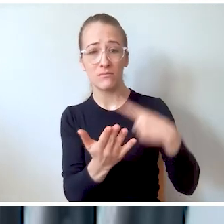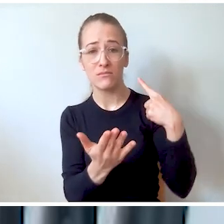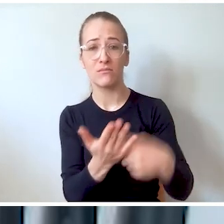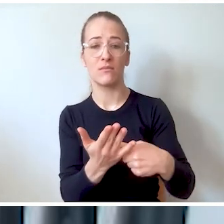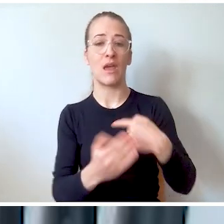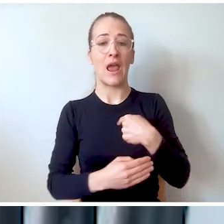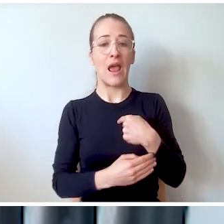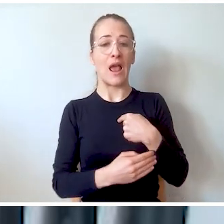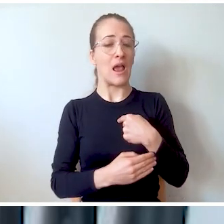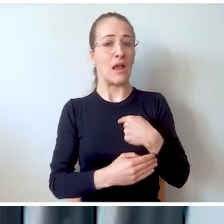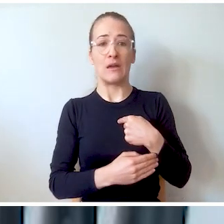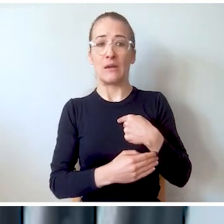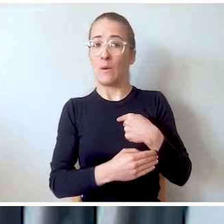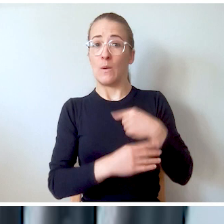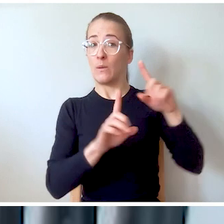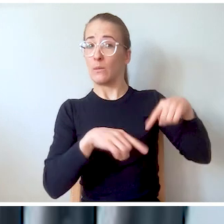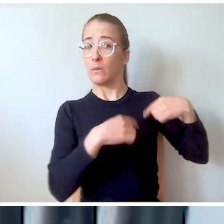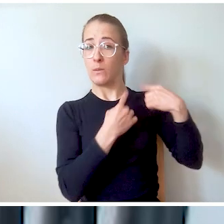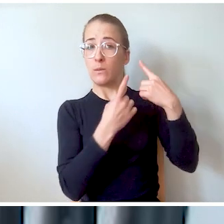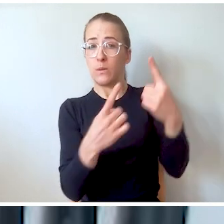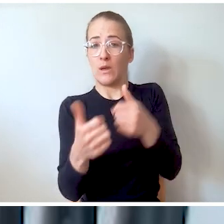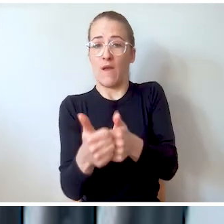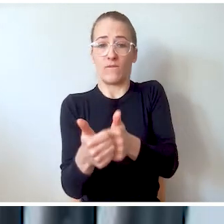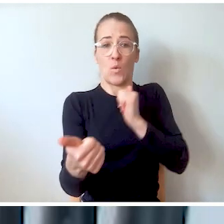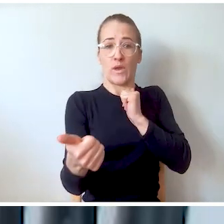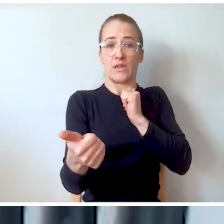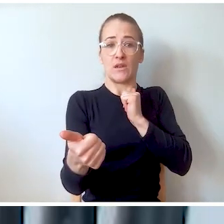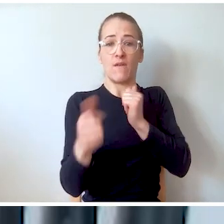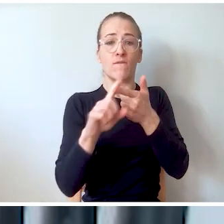I had, for a very long time, distanced myself from disability.